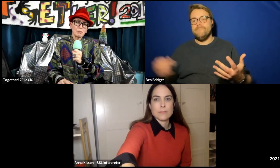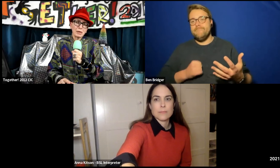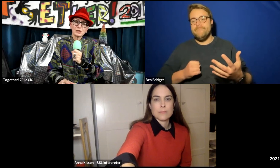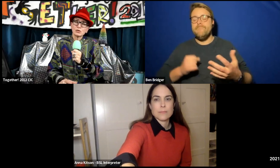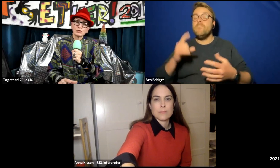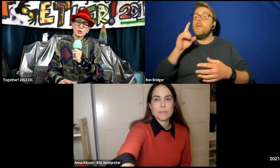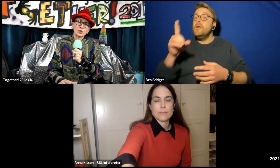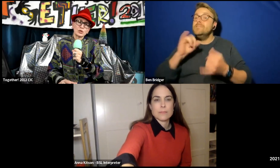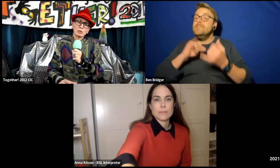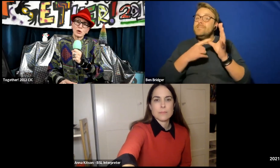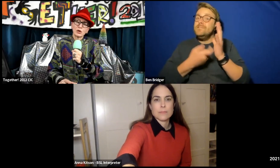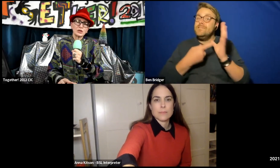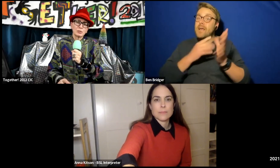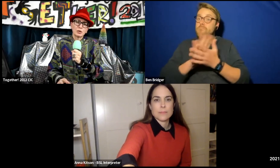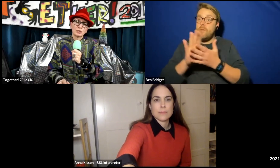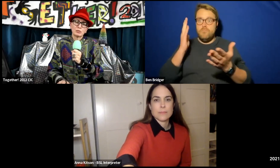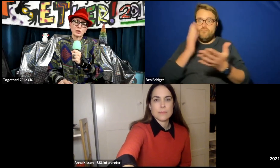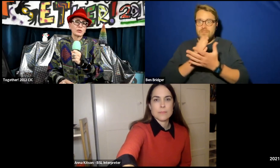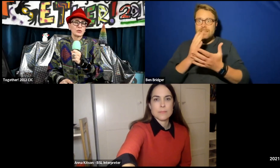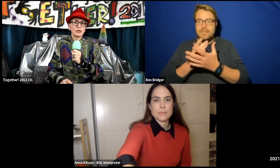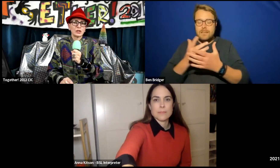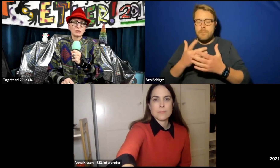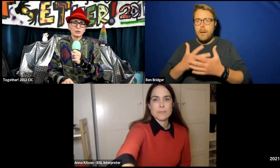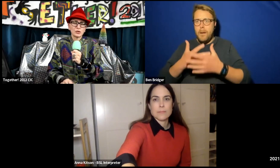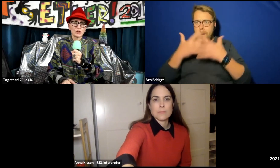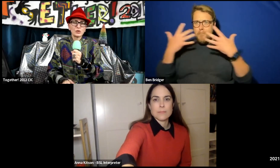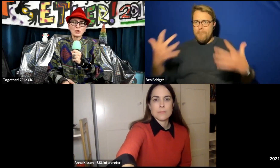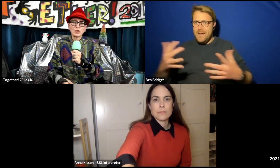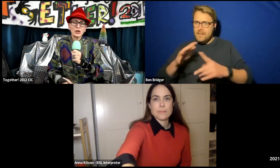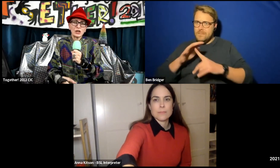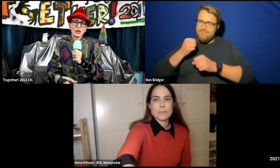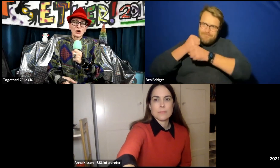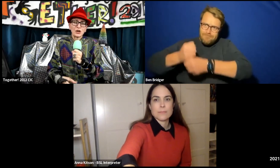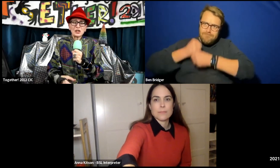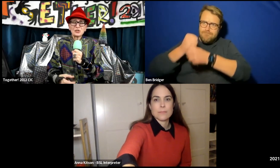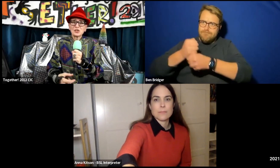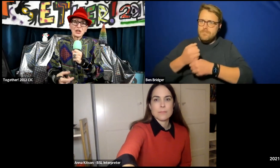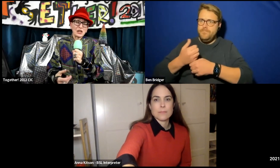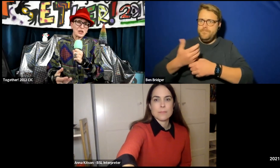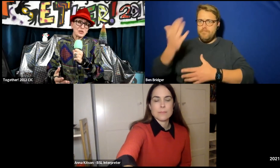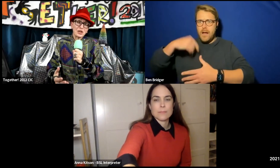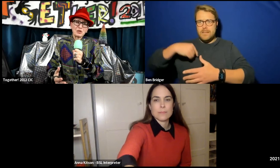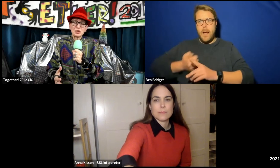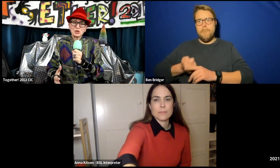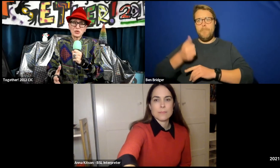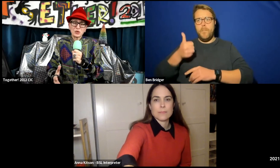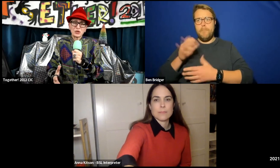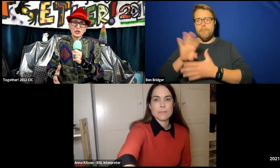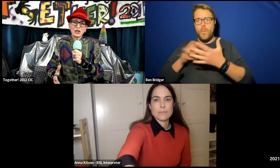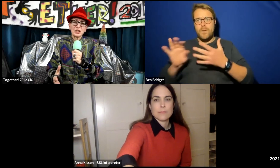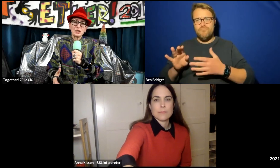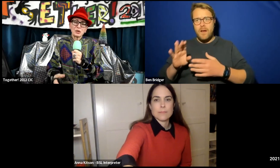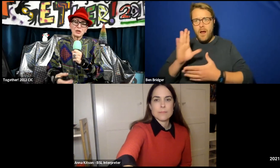massive force behind the pop-up poetry club for so long. I would love to say hello Sarah but you have gone again.